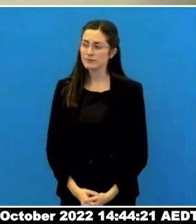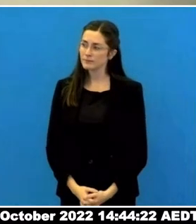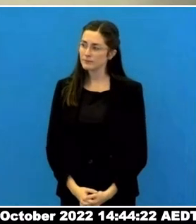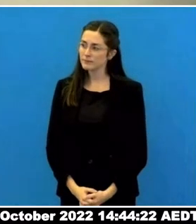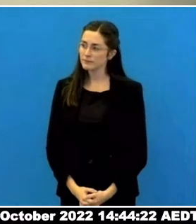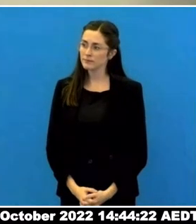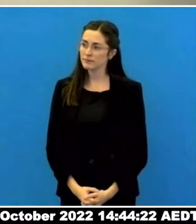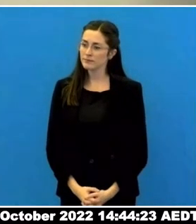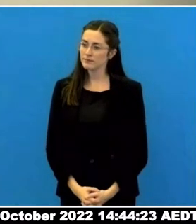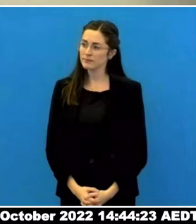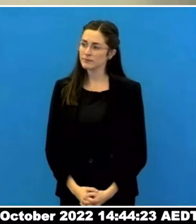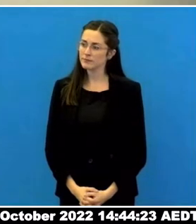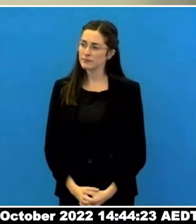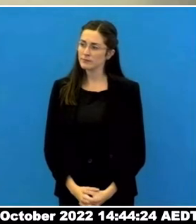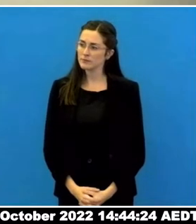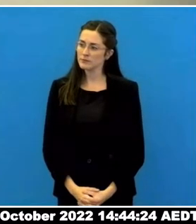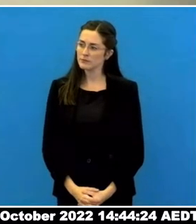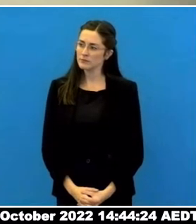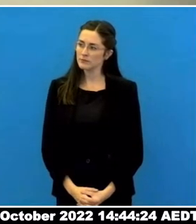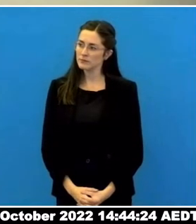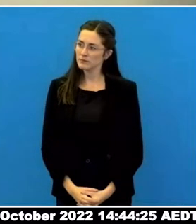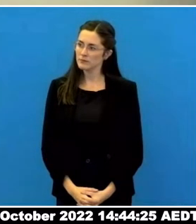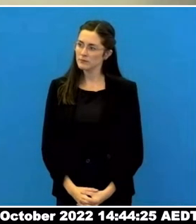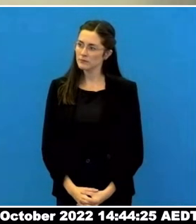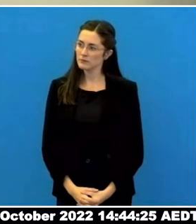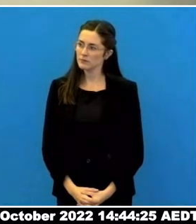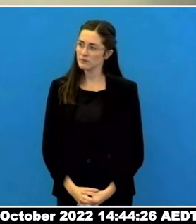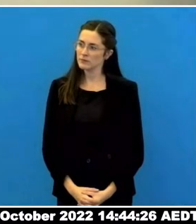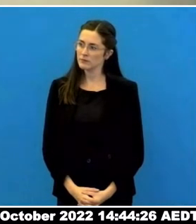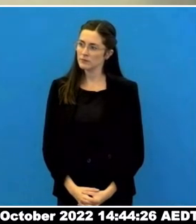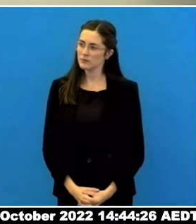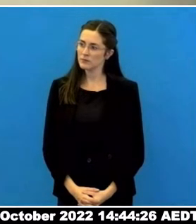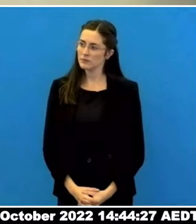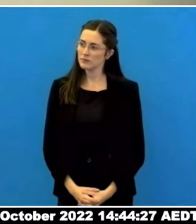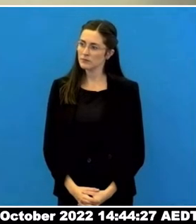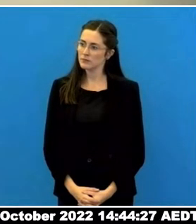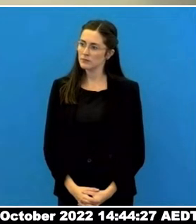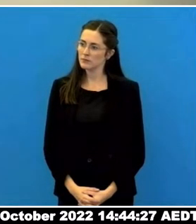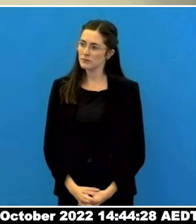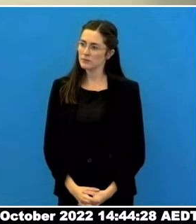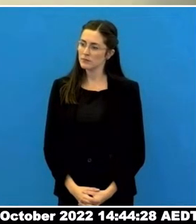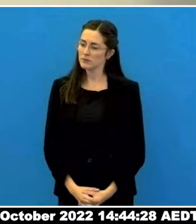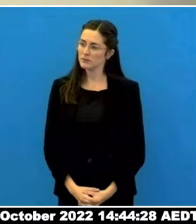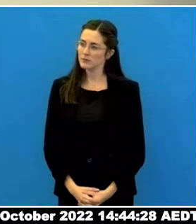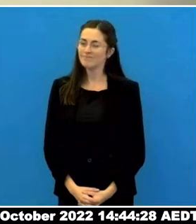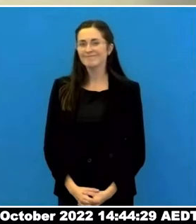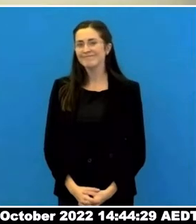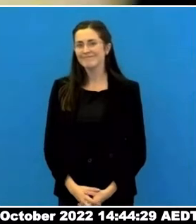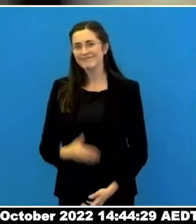COMMISSIONER McEWIN: Thank you. I don't have any questions, but I do want to say thank you for telling us your story and being here today. Thank you.